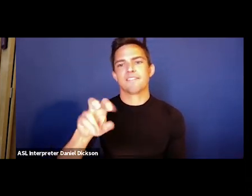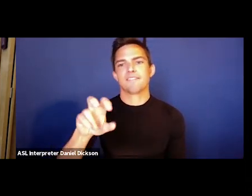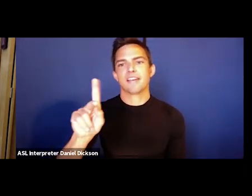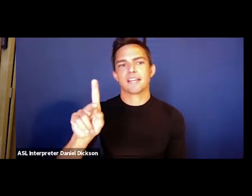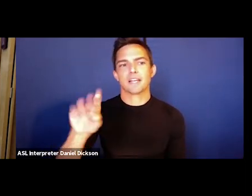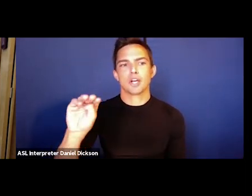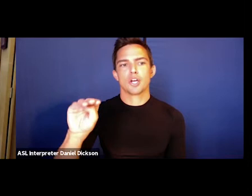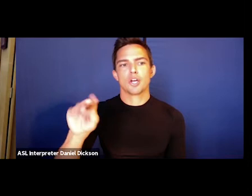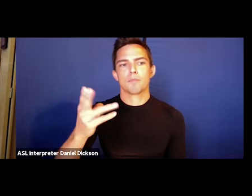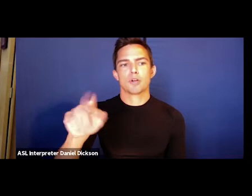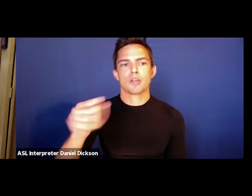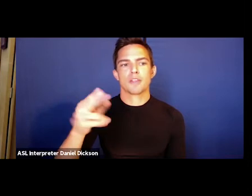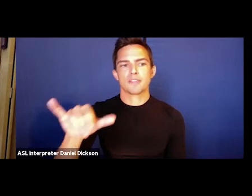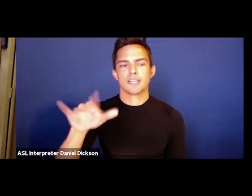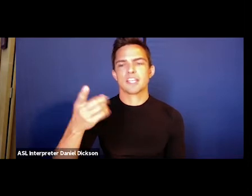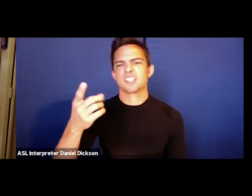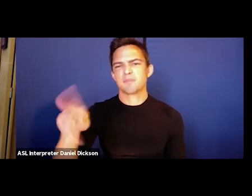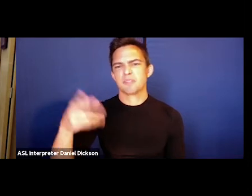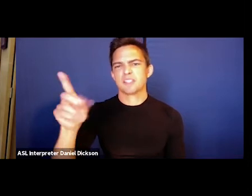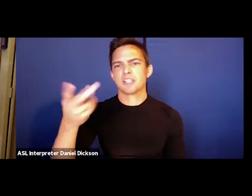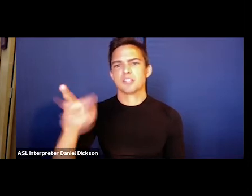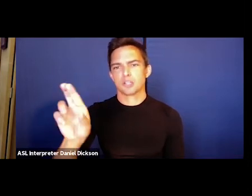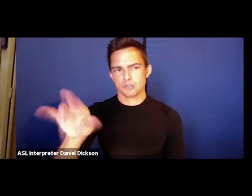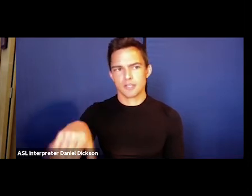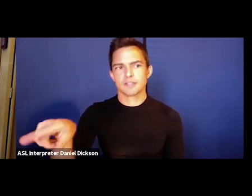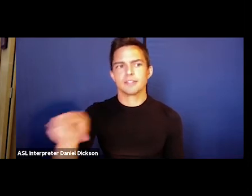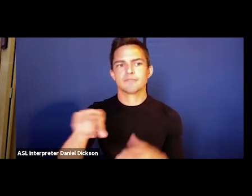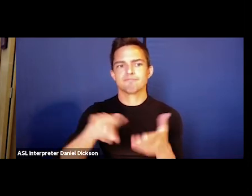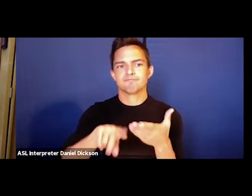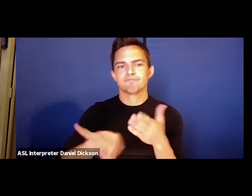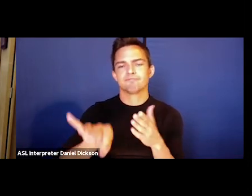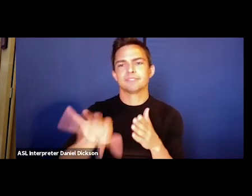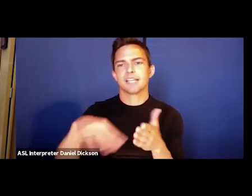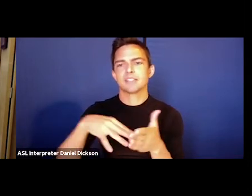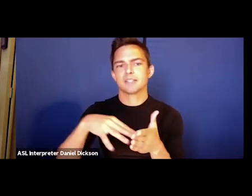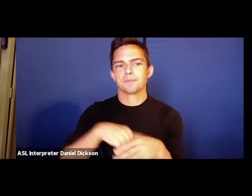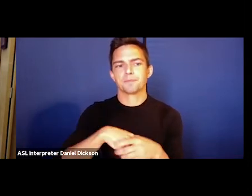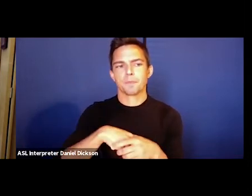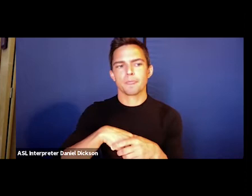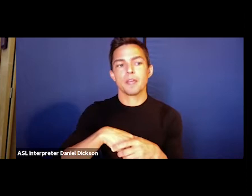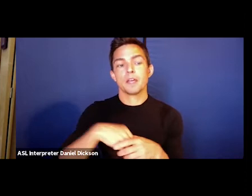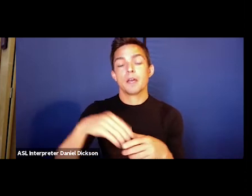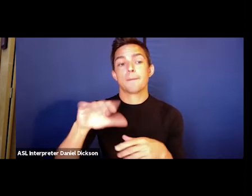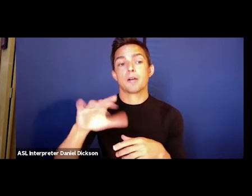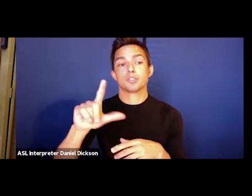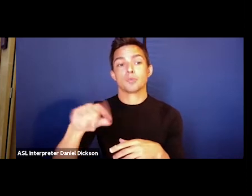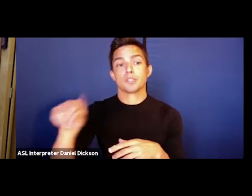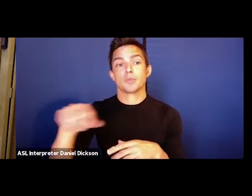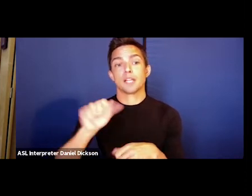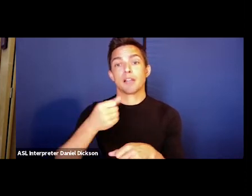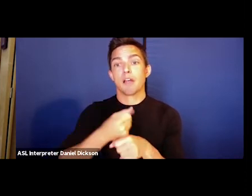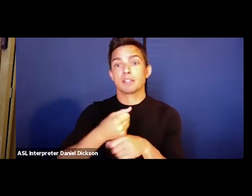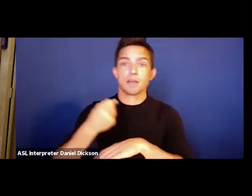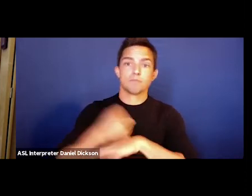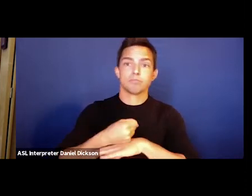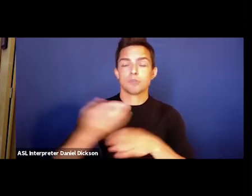In March 2020 lockdown, the lockdowns and mandatory social distancing really elevated